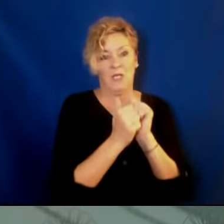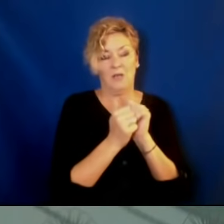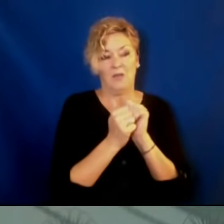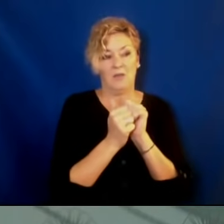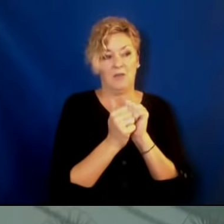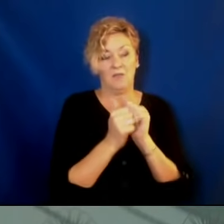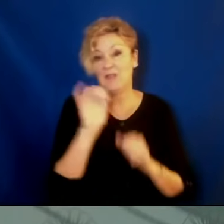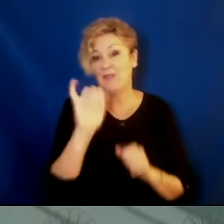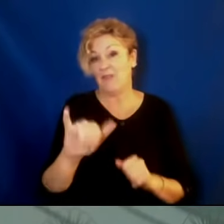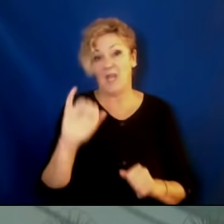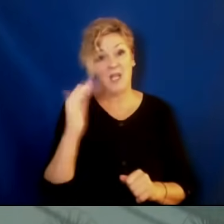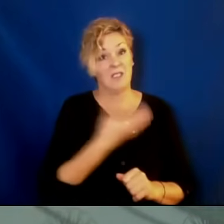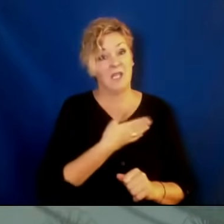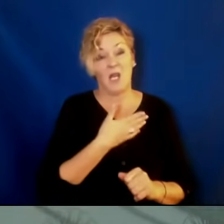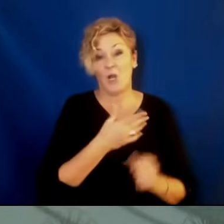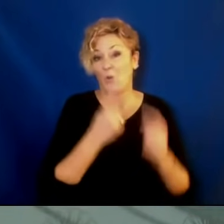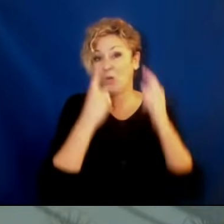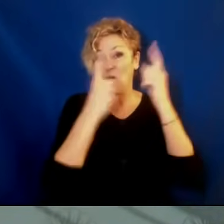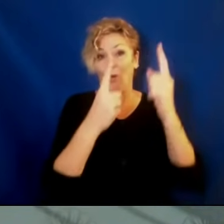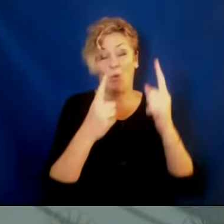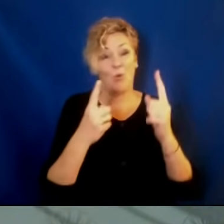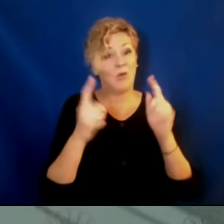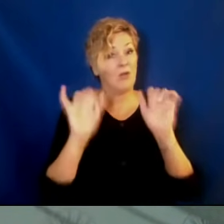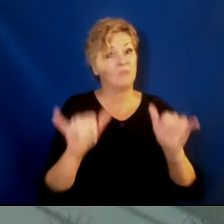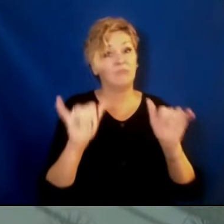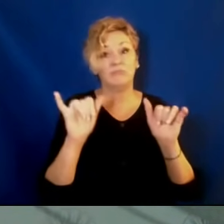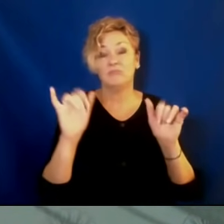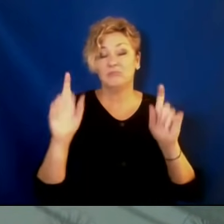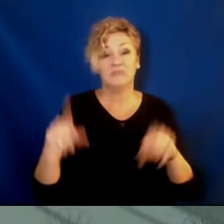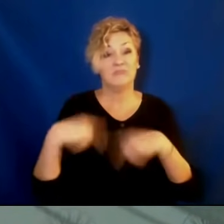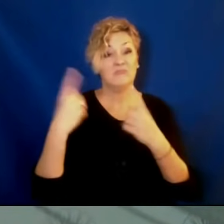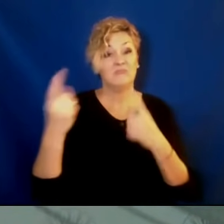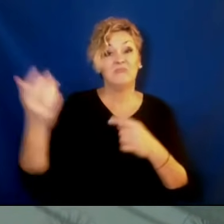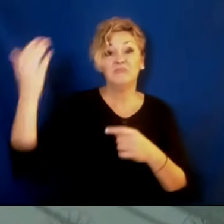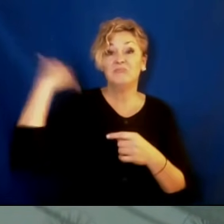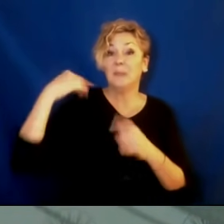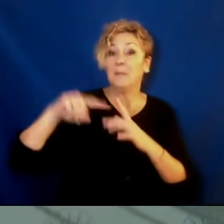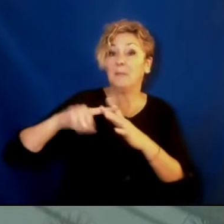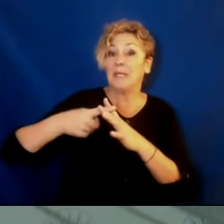we need to follow public health guidance in public health advice and whether it's workplace BC